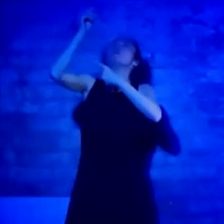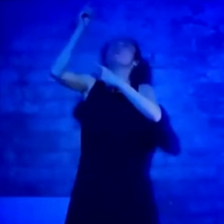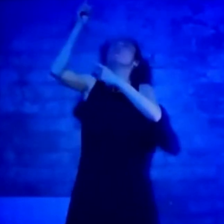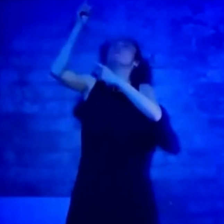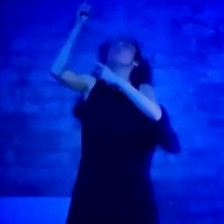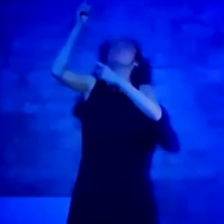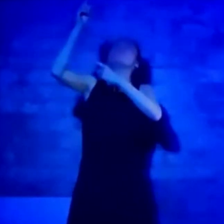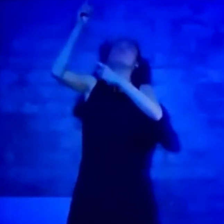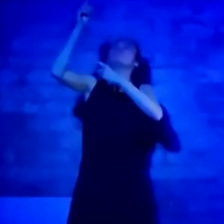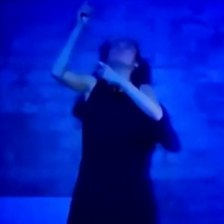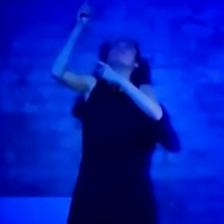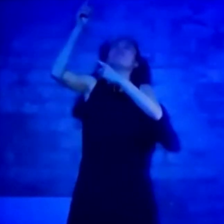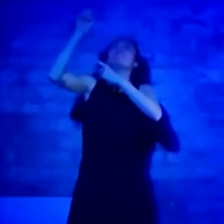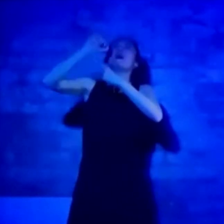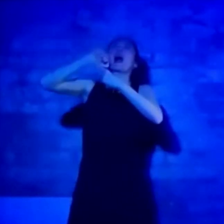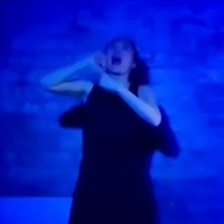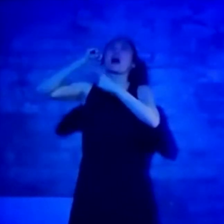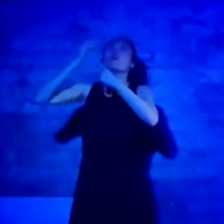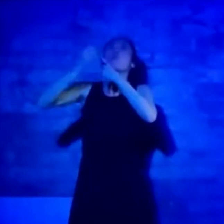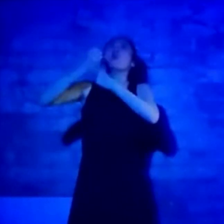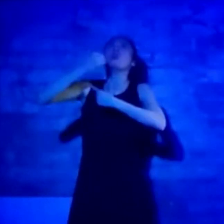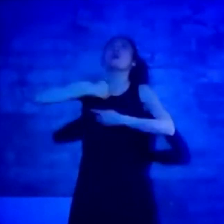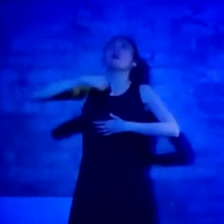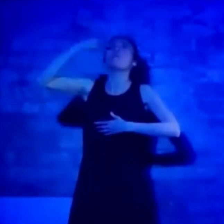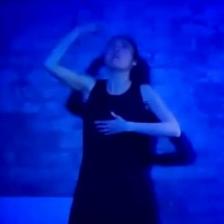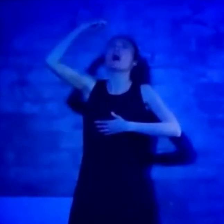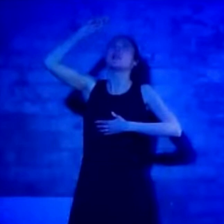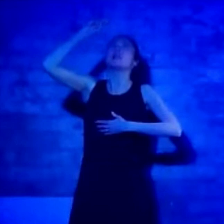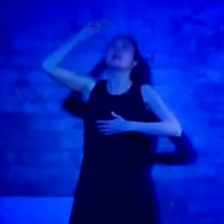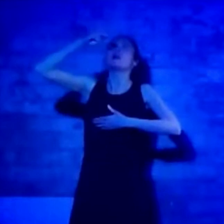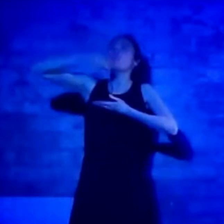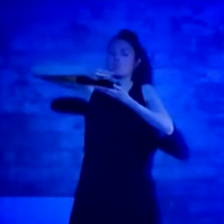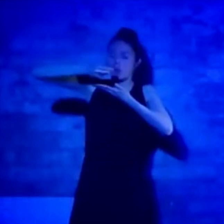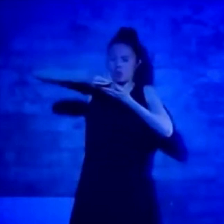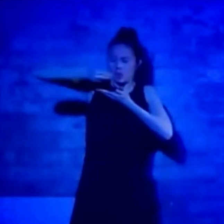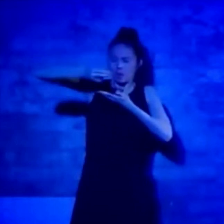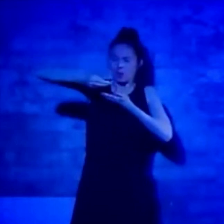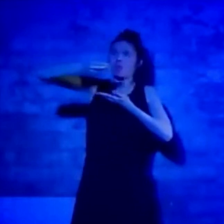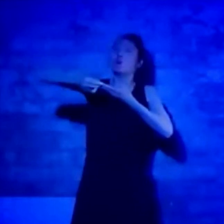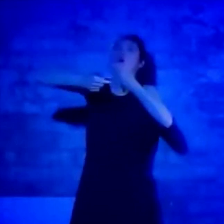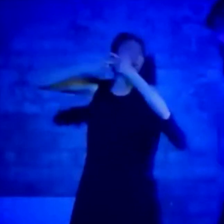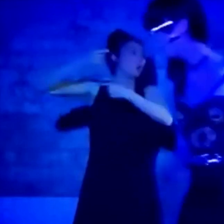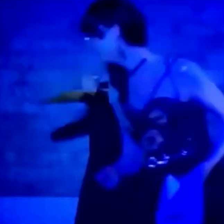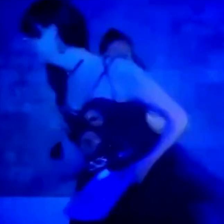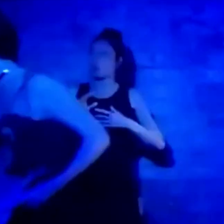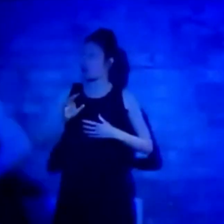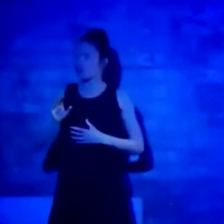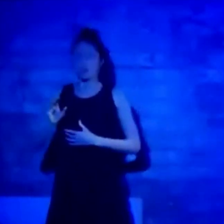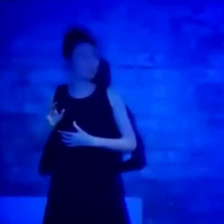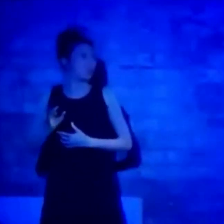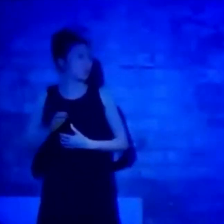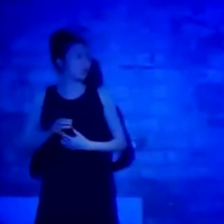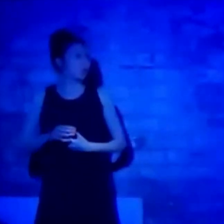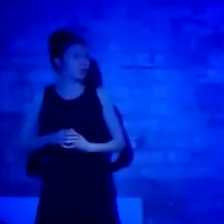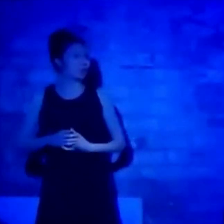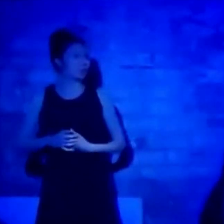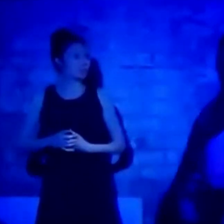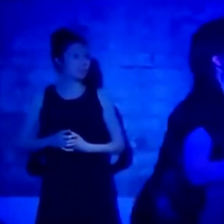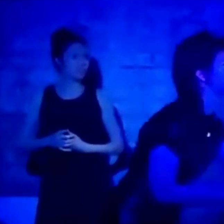To sit with thee & thy names; eternally glinting. Approacheth… MUFFLED SOUNDS